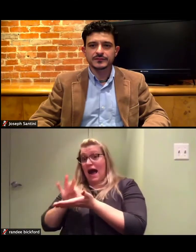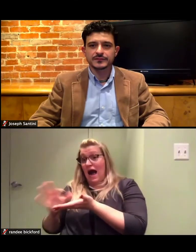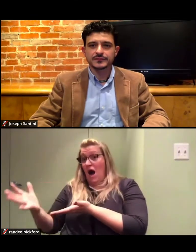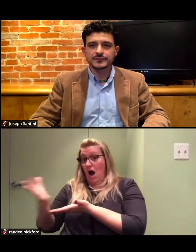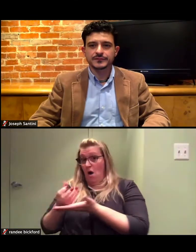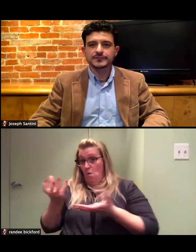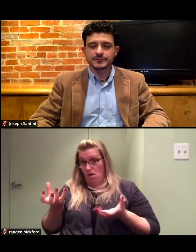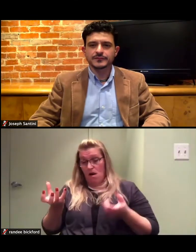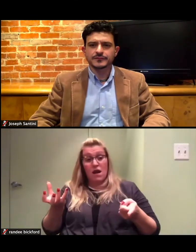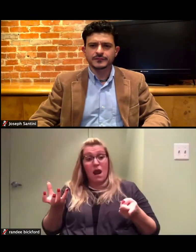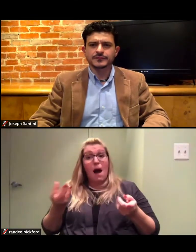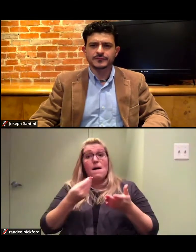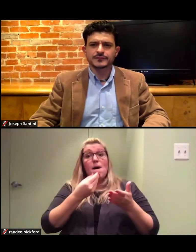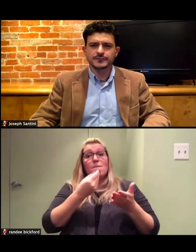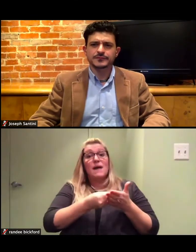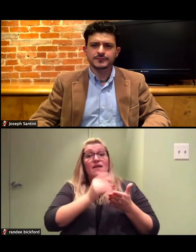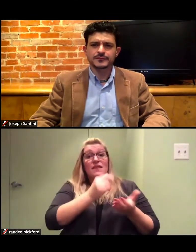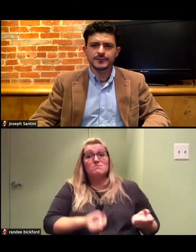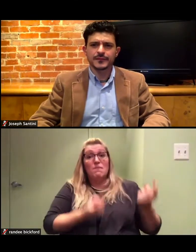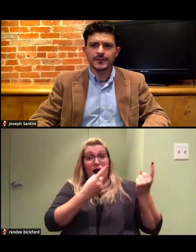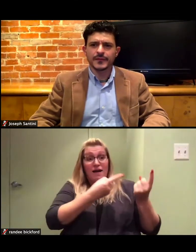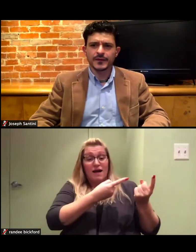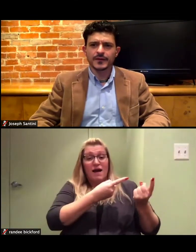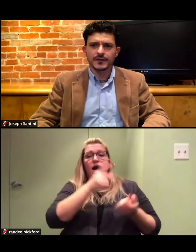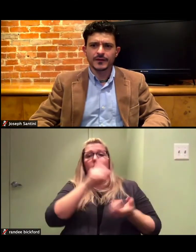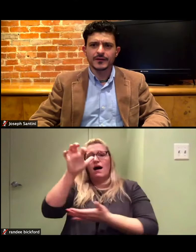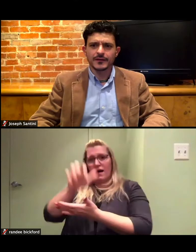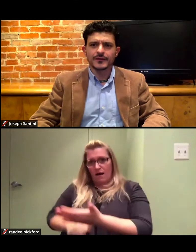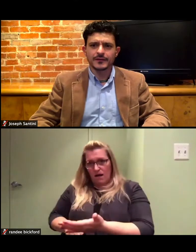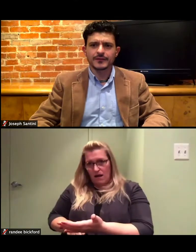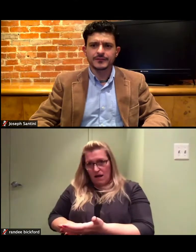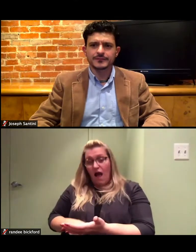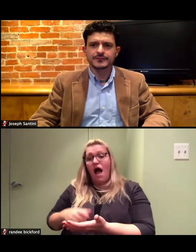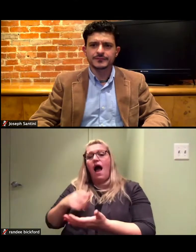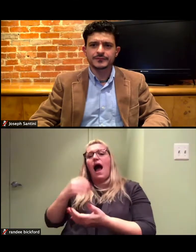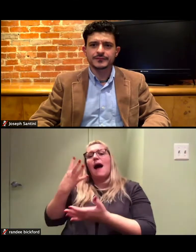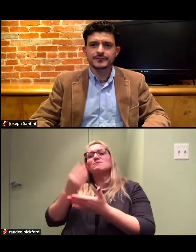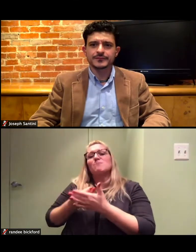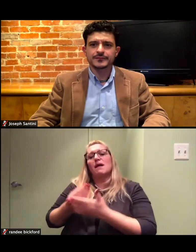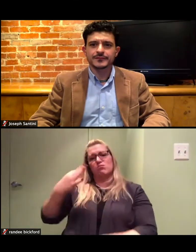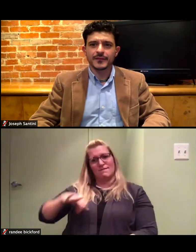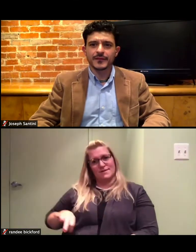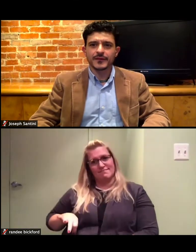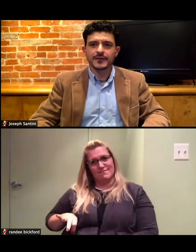And at the end of the process they had to compare their spending